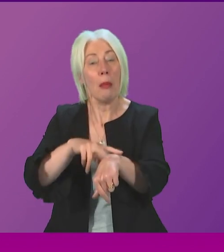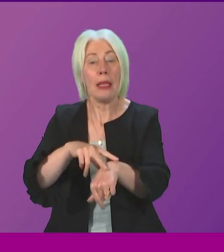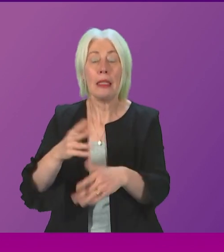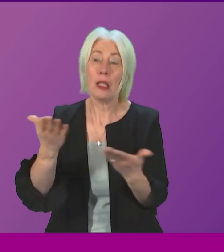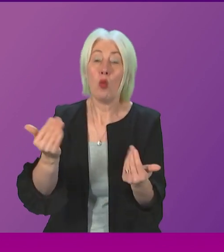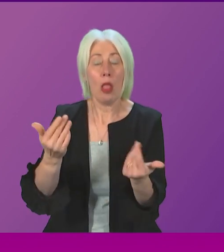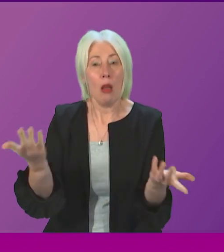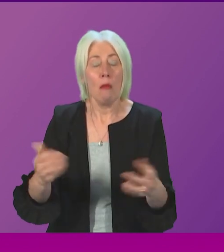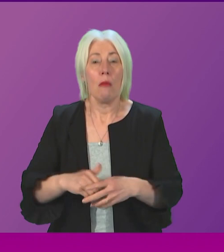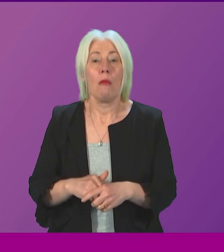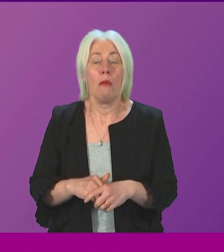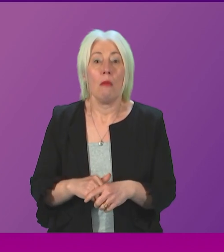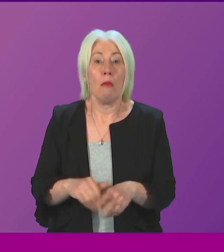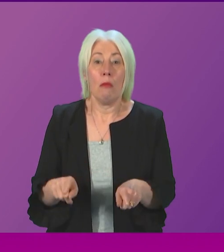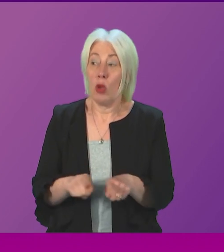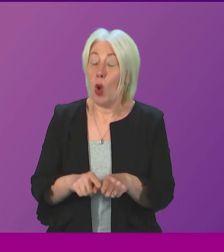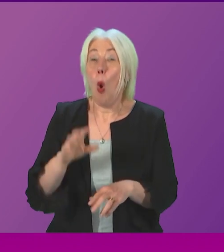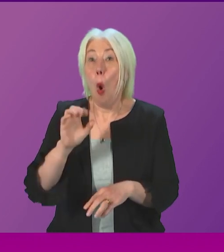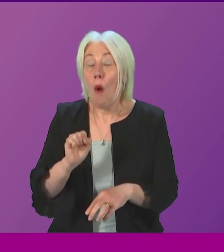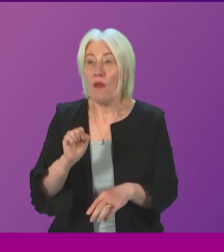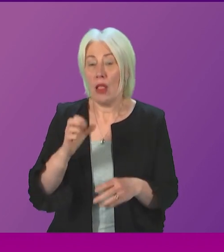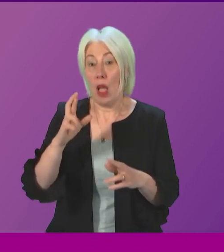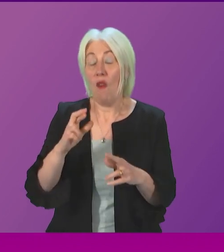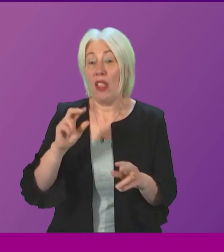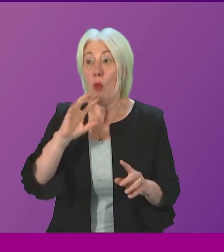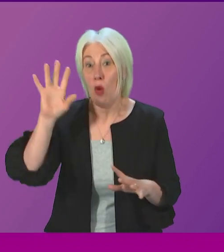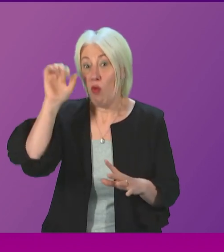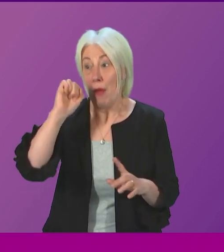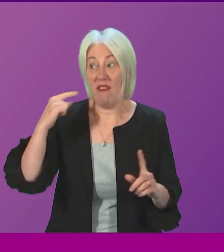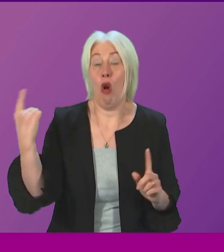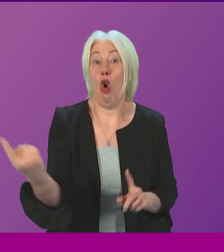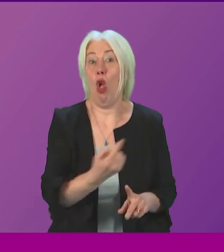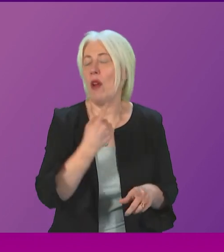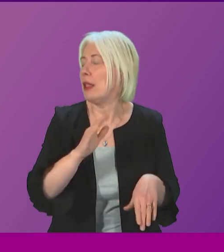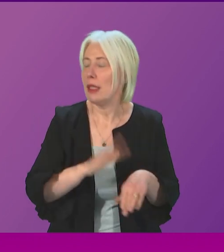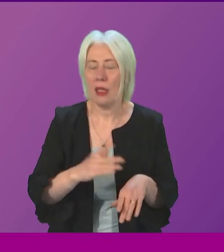I hope that it also serves as a reminder to all of us that, whatever organisation we belong